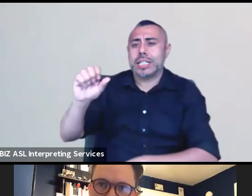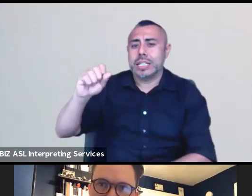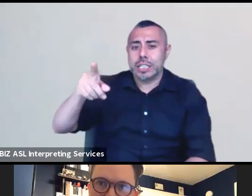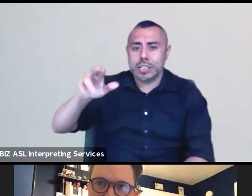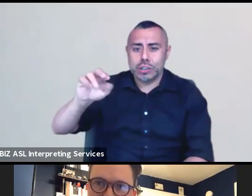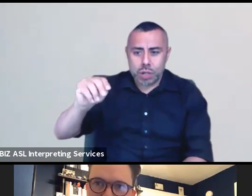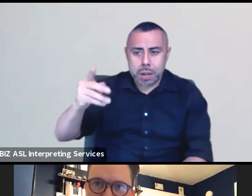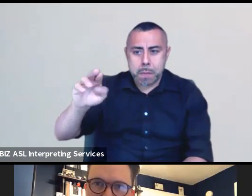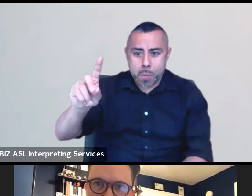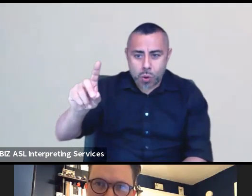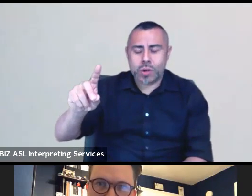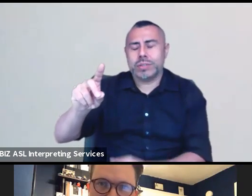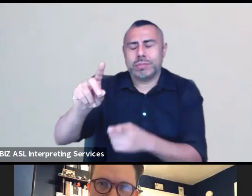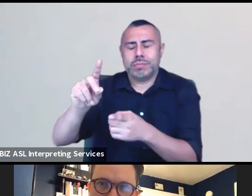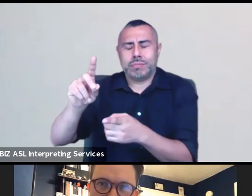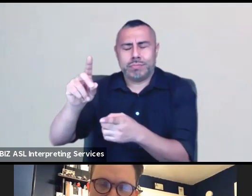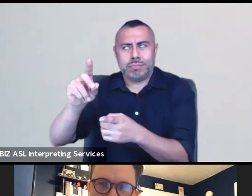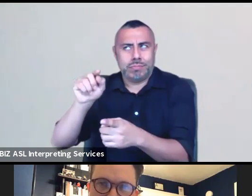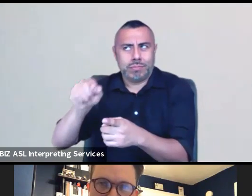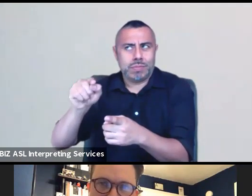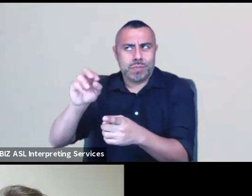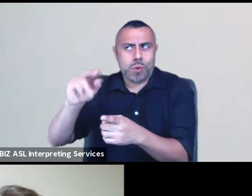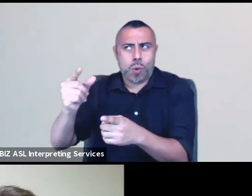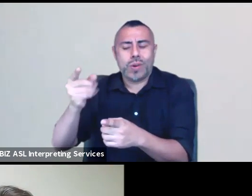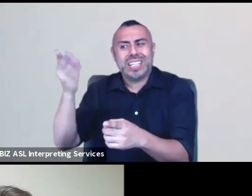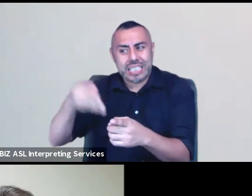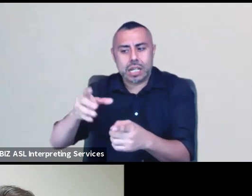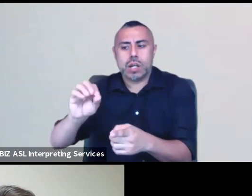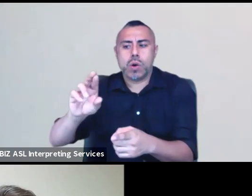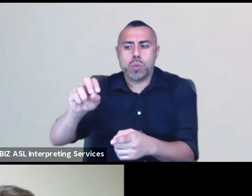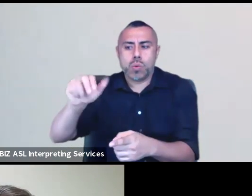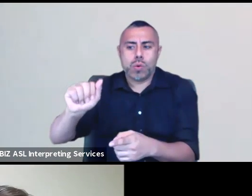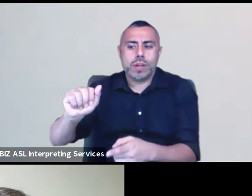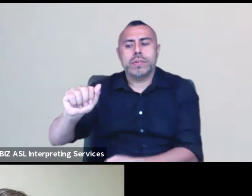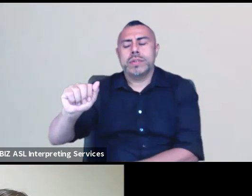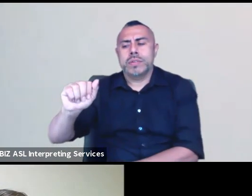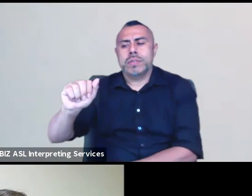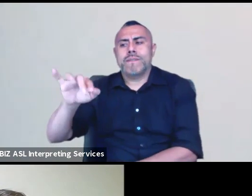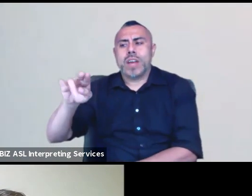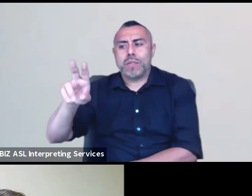We really appreciate you. Now I'd like to invite Carrie Cleveland from CERF+.